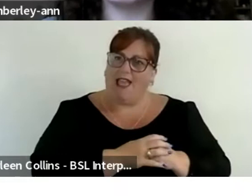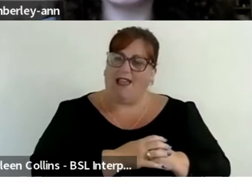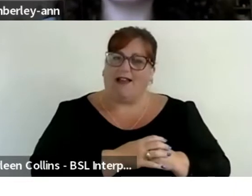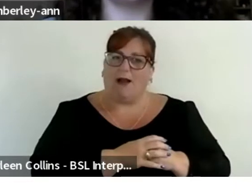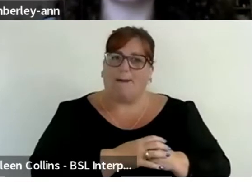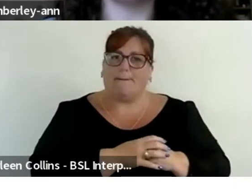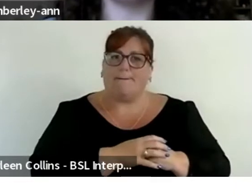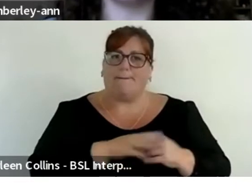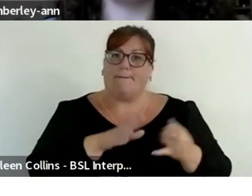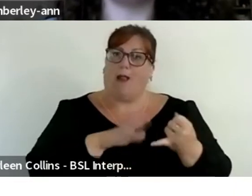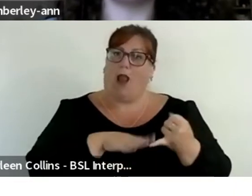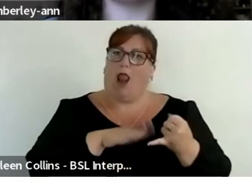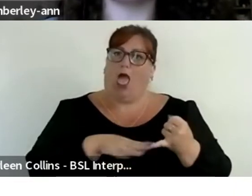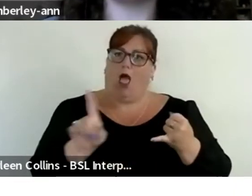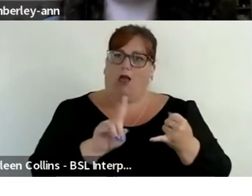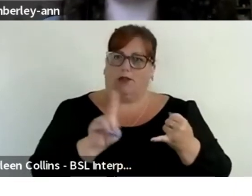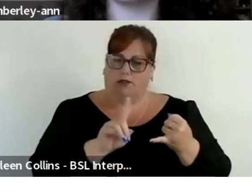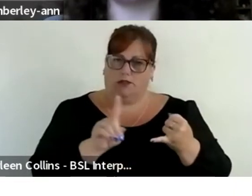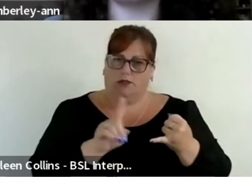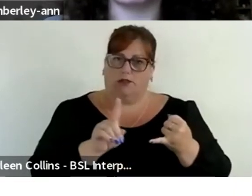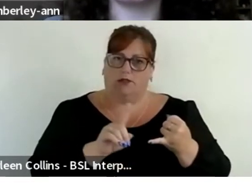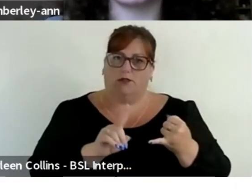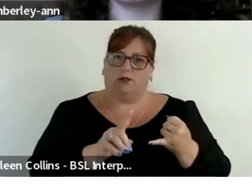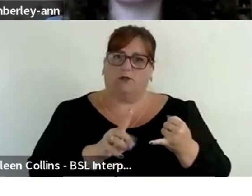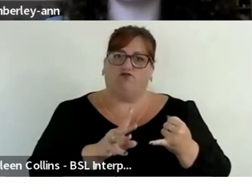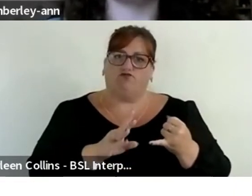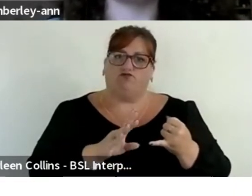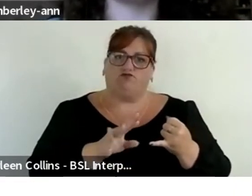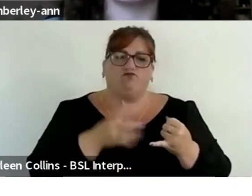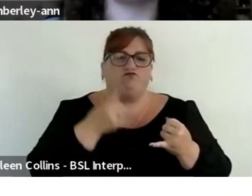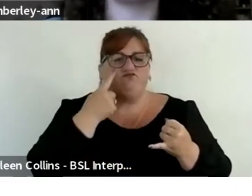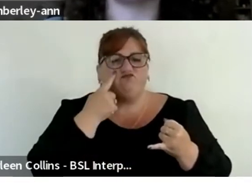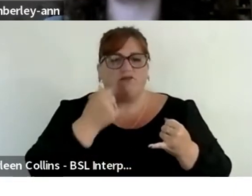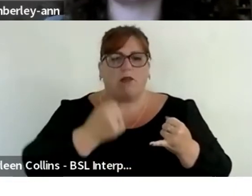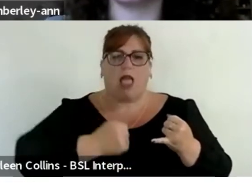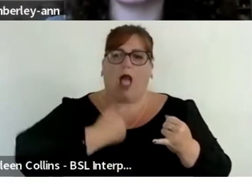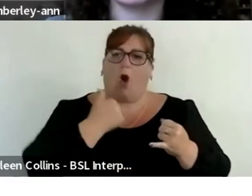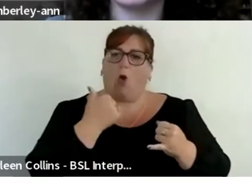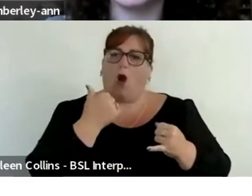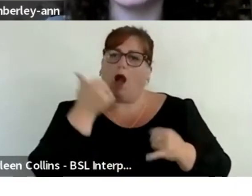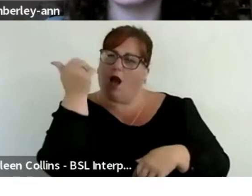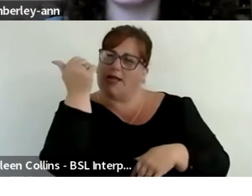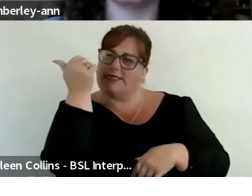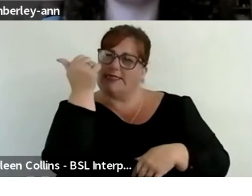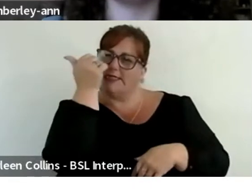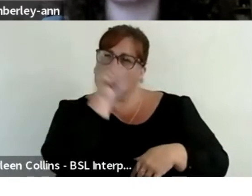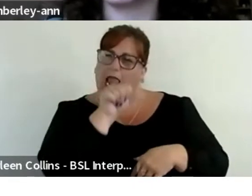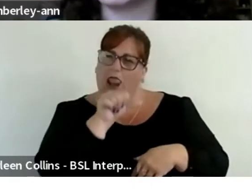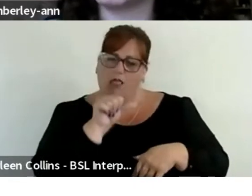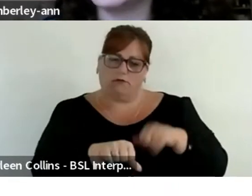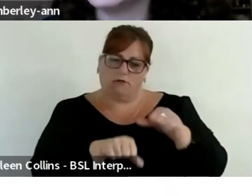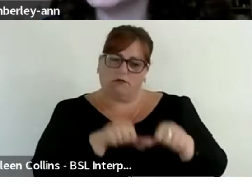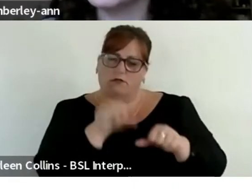The final point is looking at our talent pipeline and ensuring people have access to progress coaches to help them develop their careers.